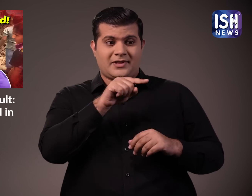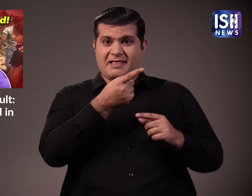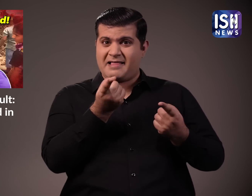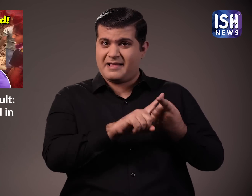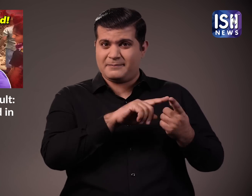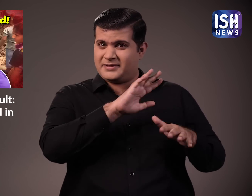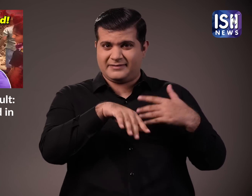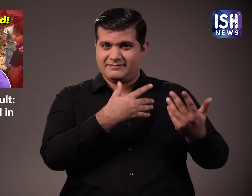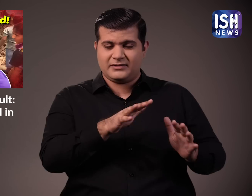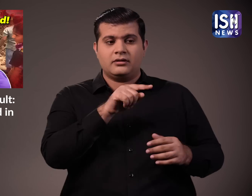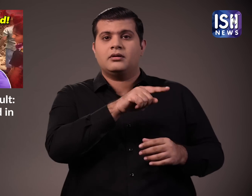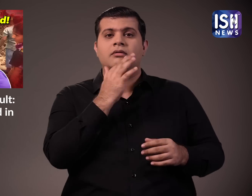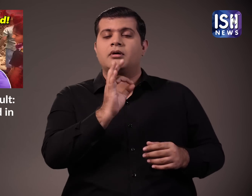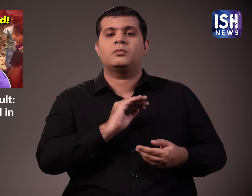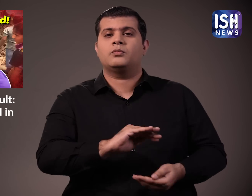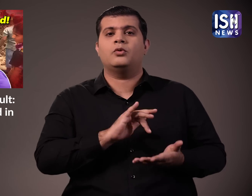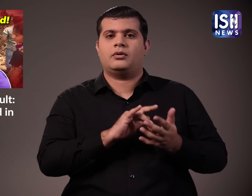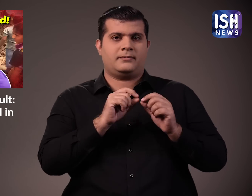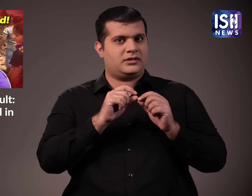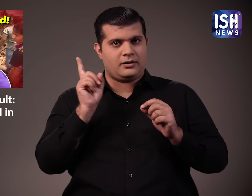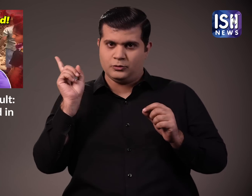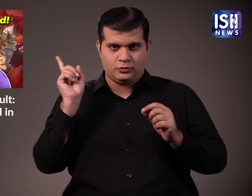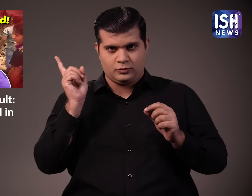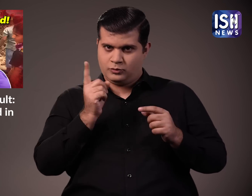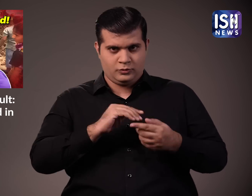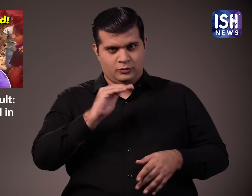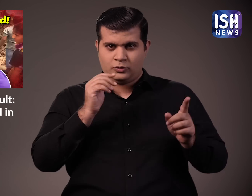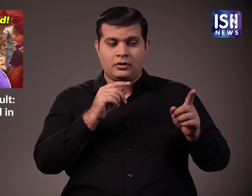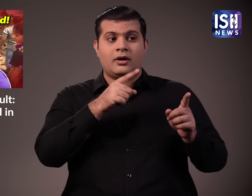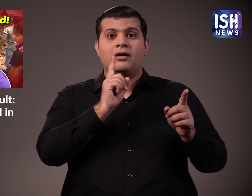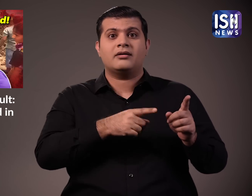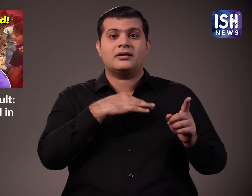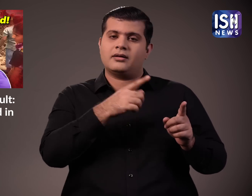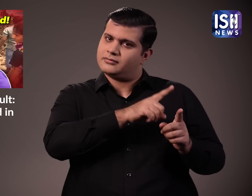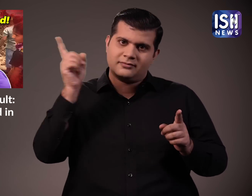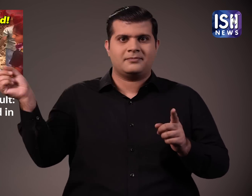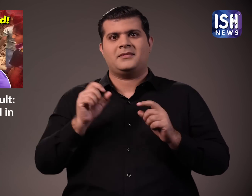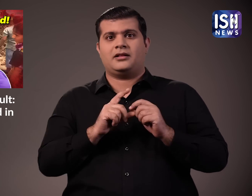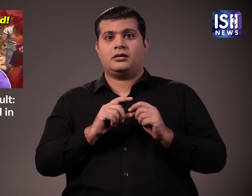Akshay was from Badlapur and after his death, he should have been cremated in Badlapur.